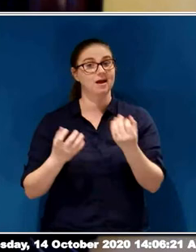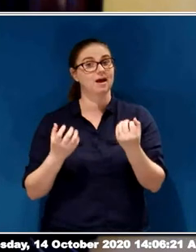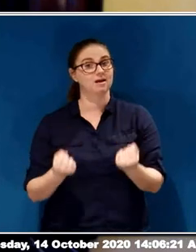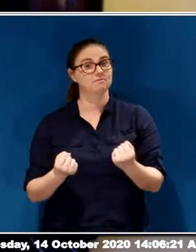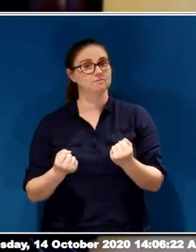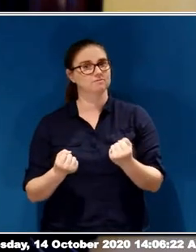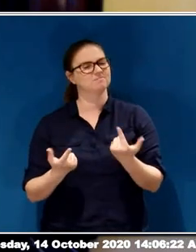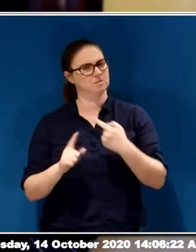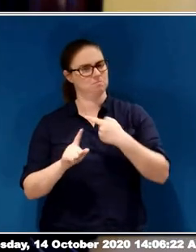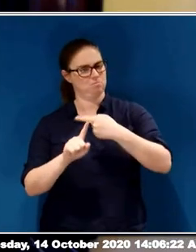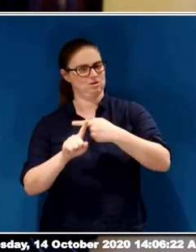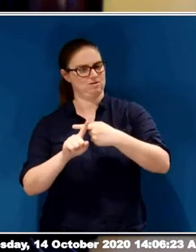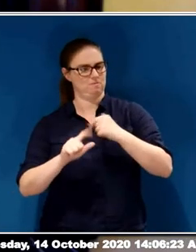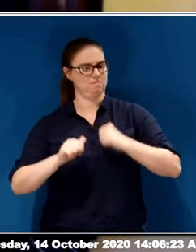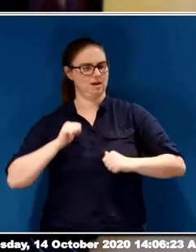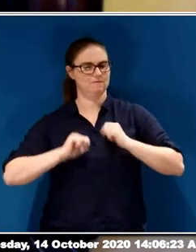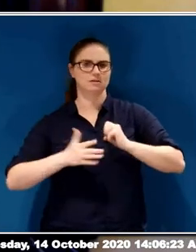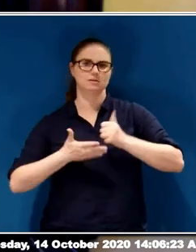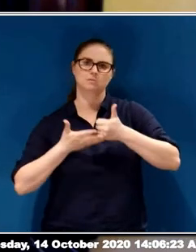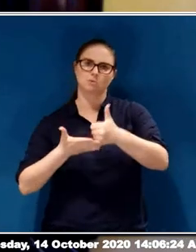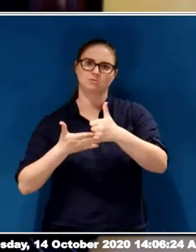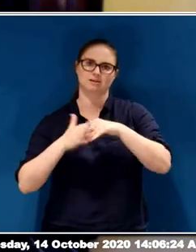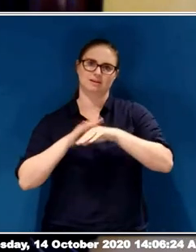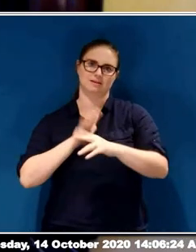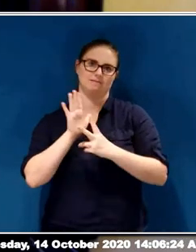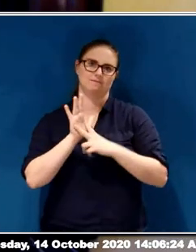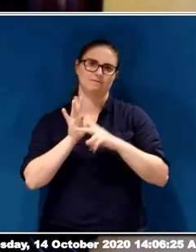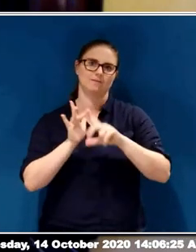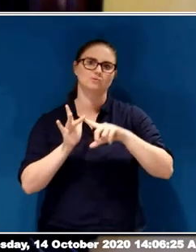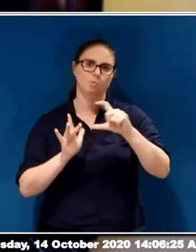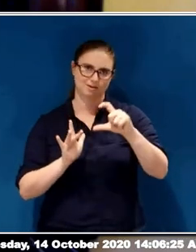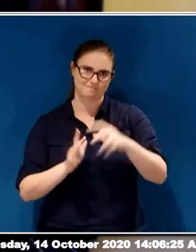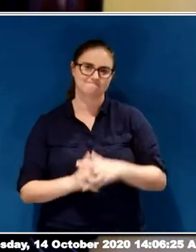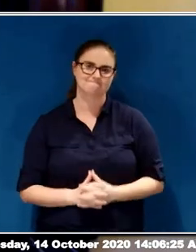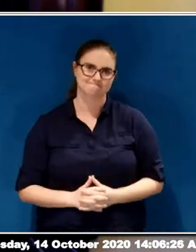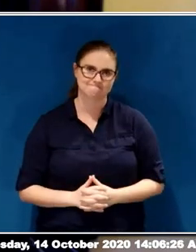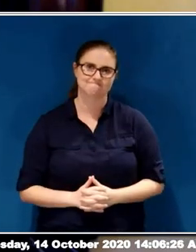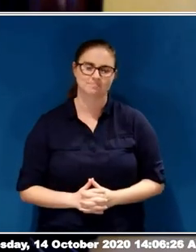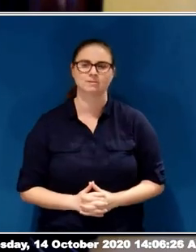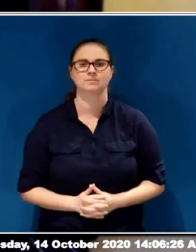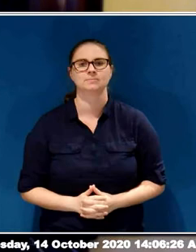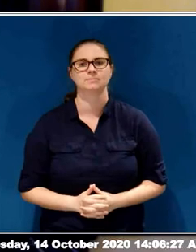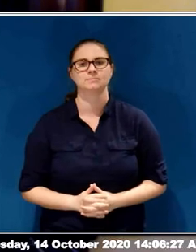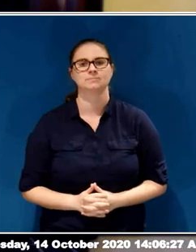However, what we learnt from our trip to the United States is we can't implement